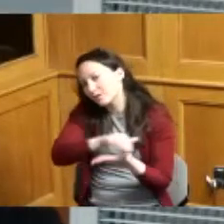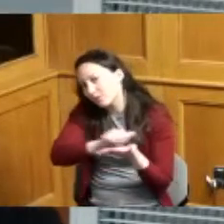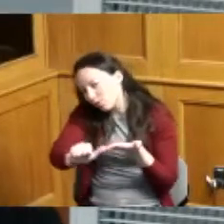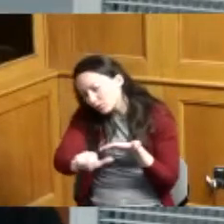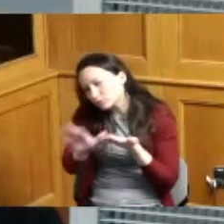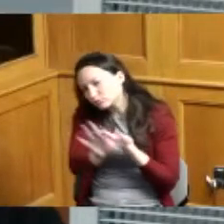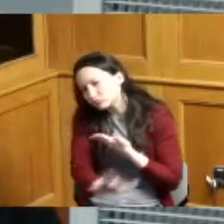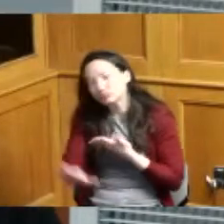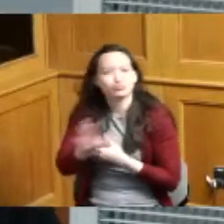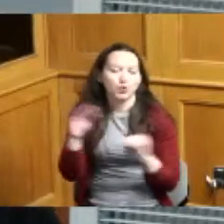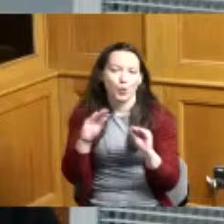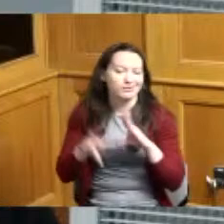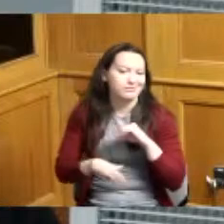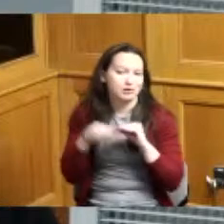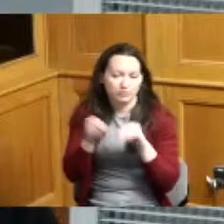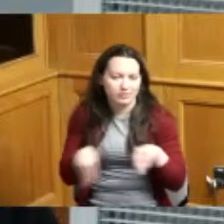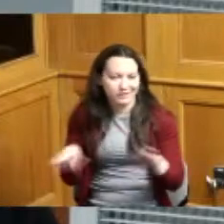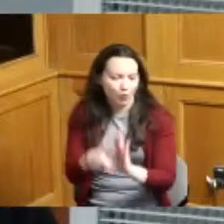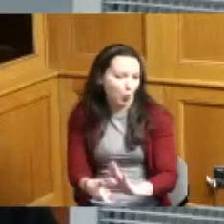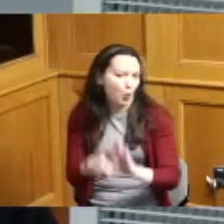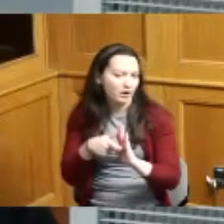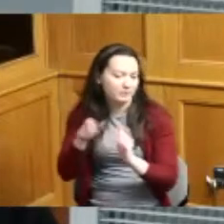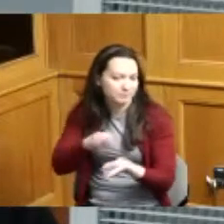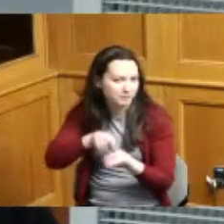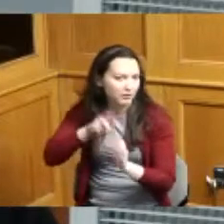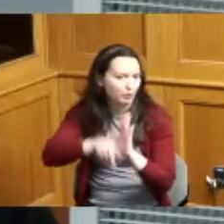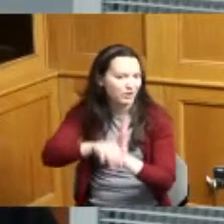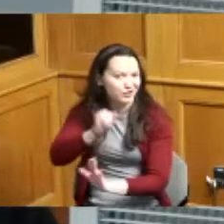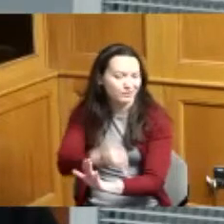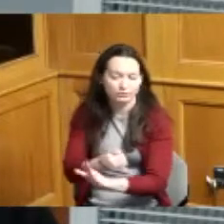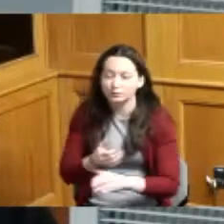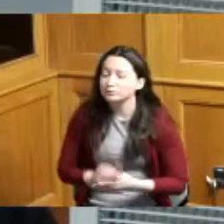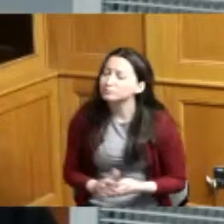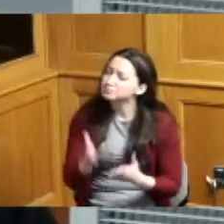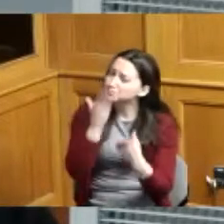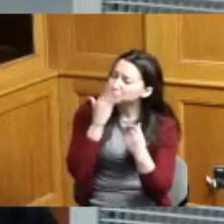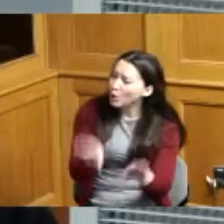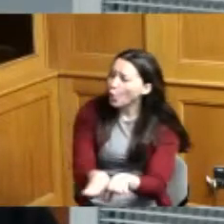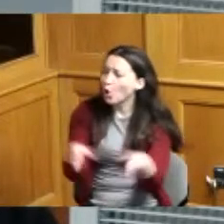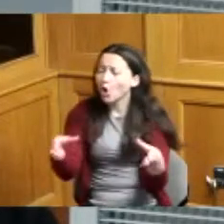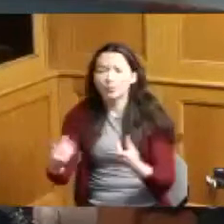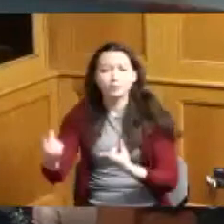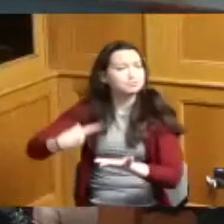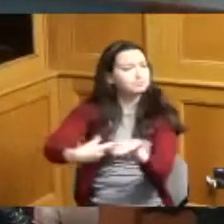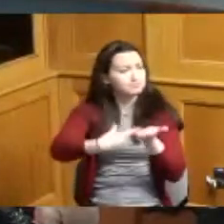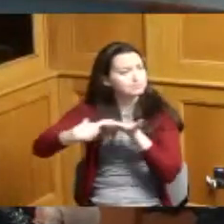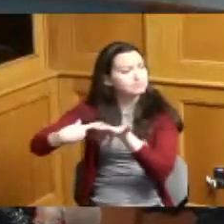uh no additional land is needed for this project thank you I'll open it up for discussion uh Vice